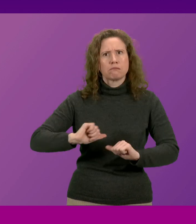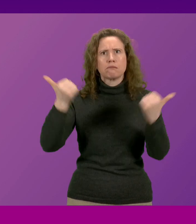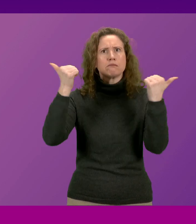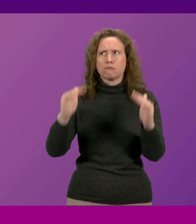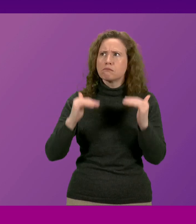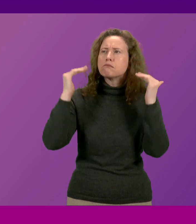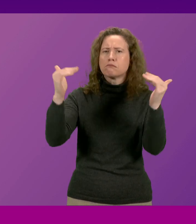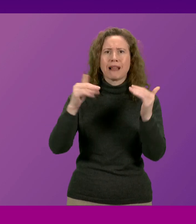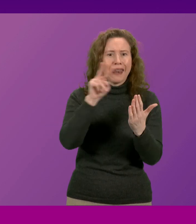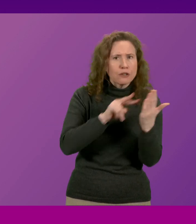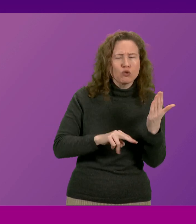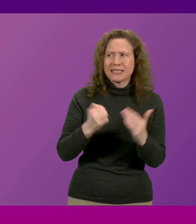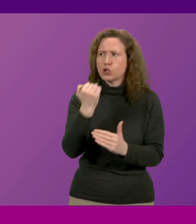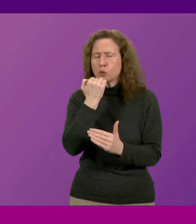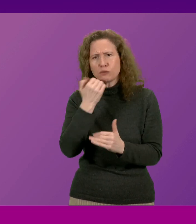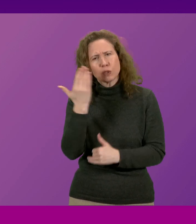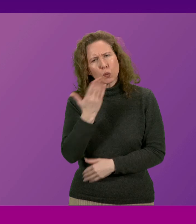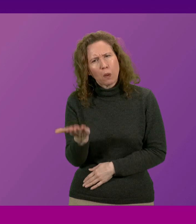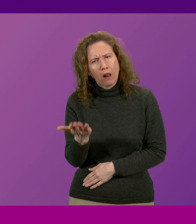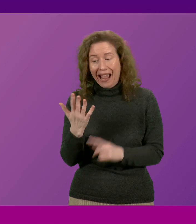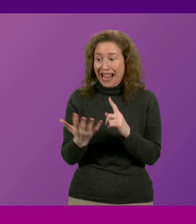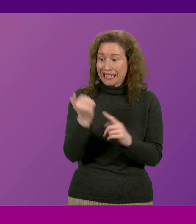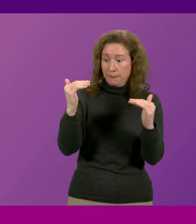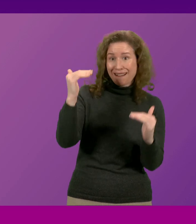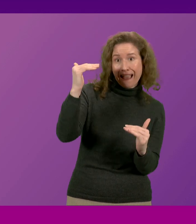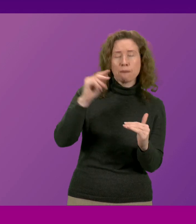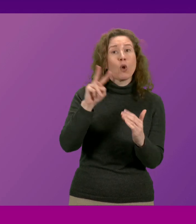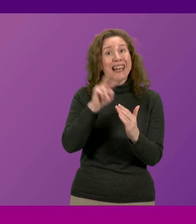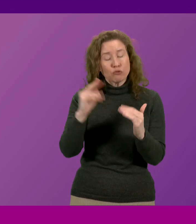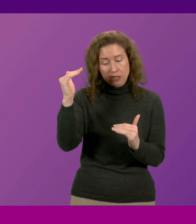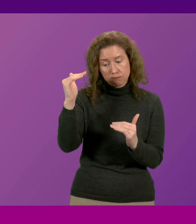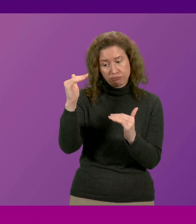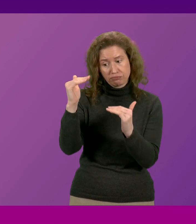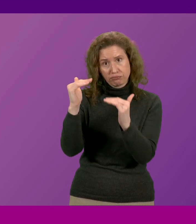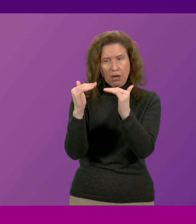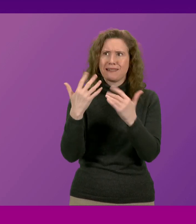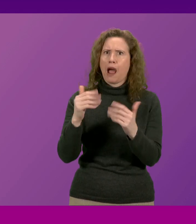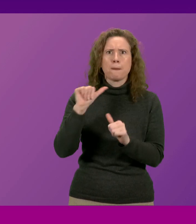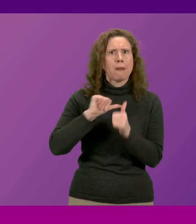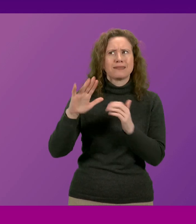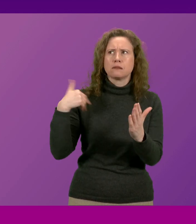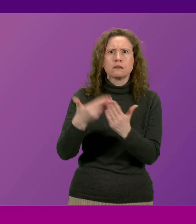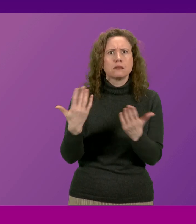numeracy in our schools, and the attainment gap in literacy has reduced to its lowest level ever.